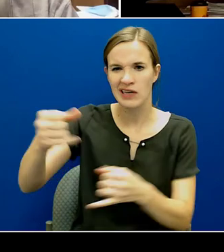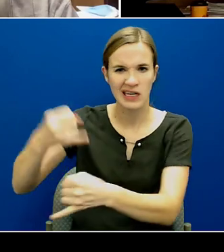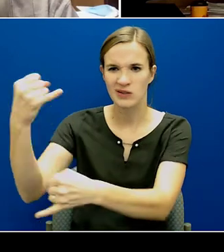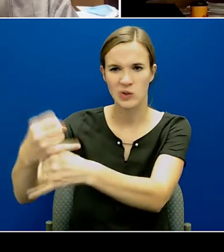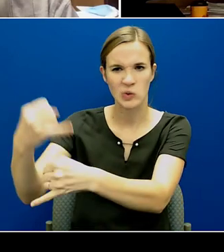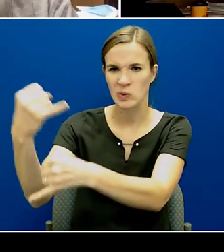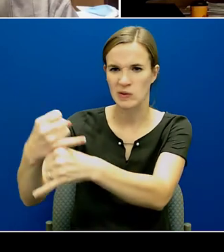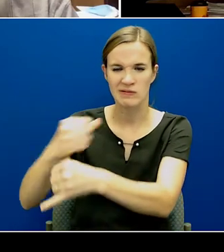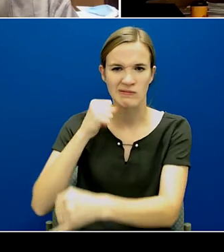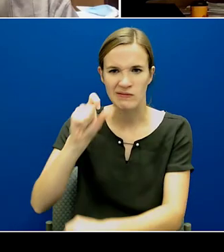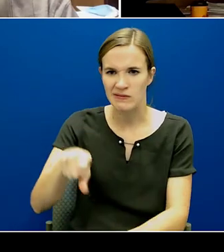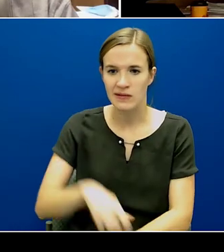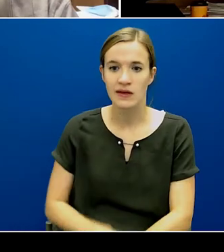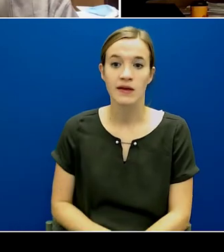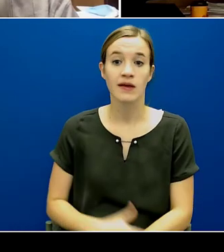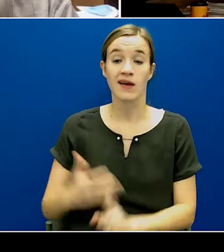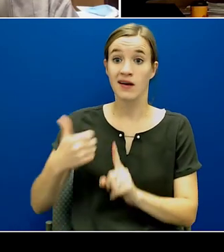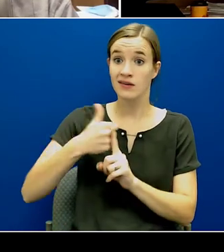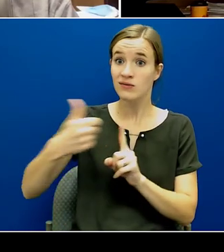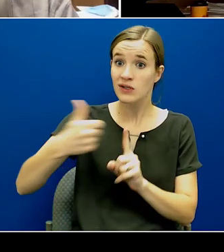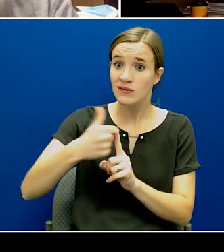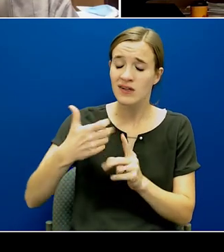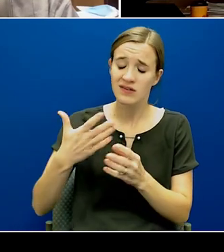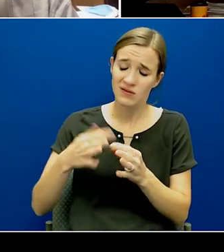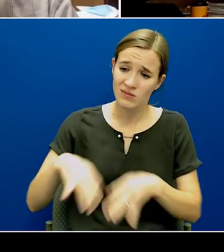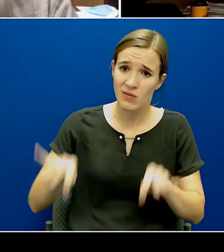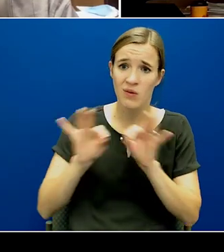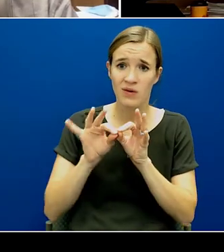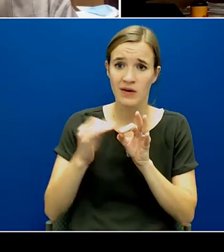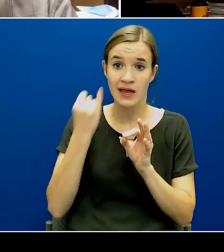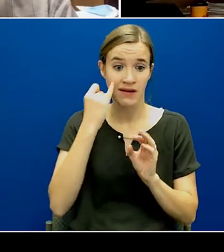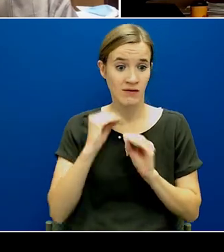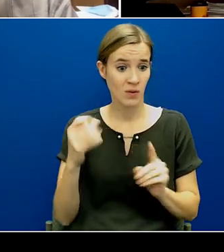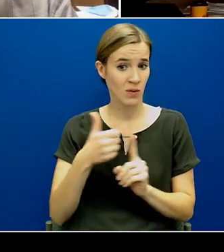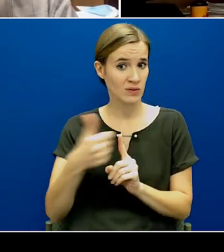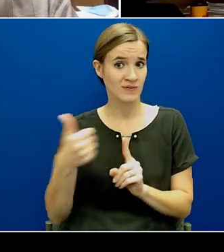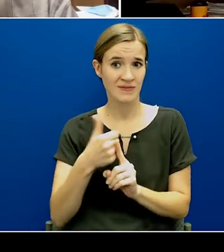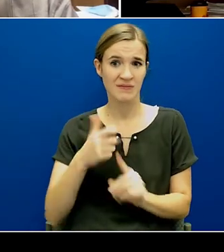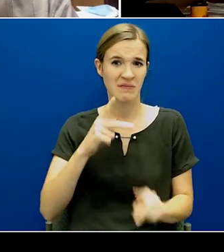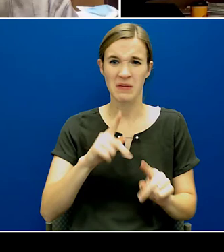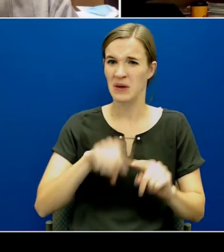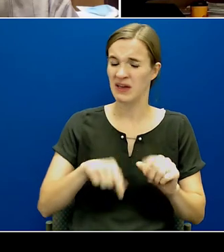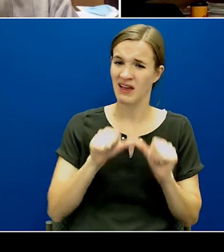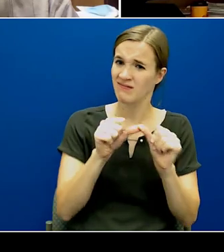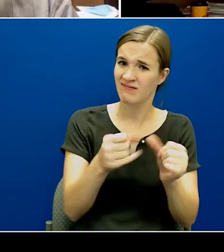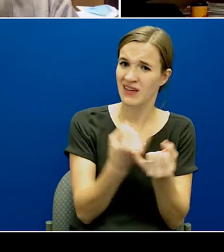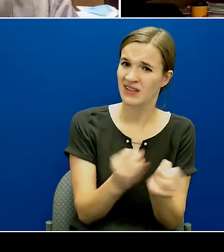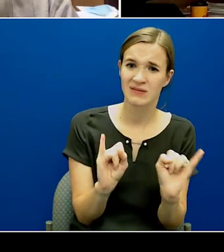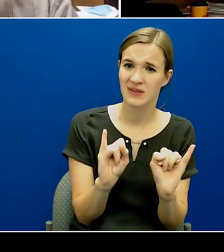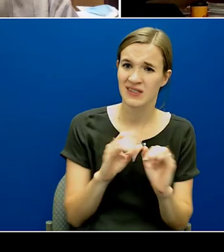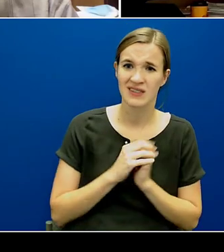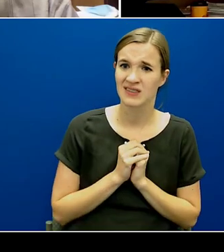in keeping people independent. You just can't live at home if you can't get out and get